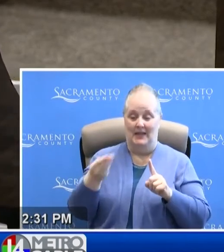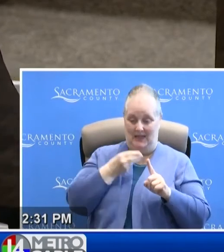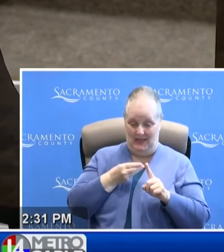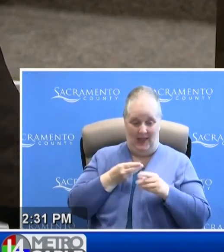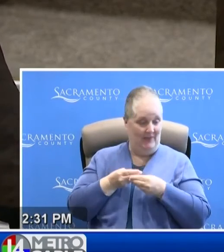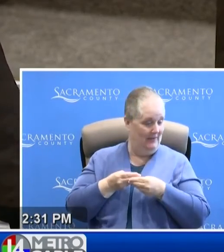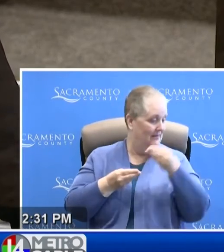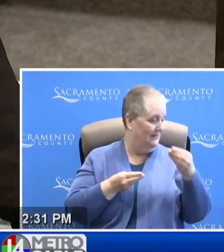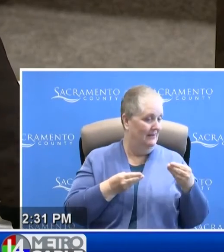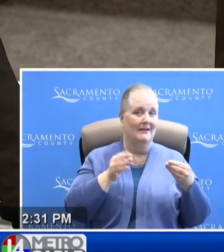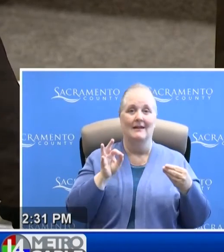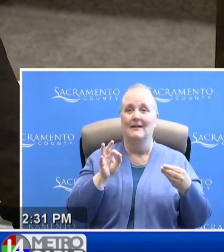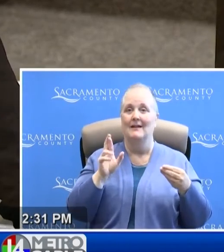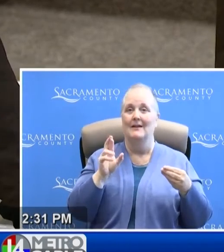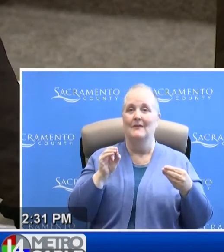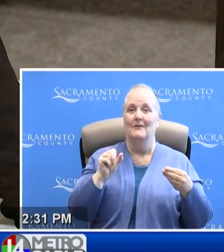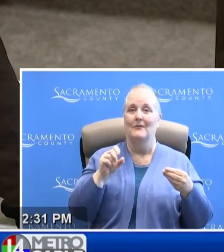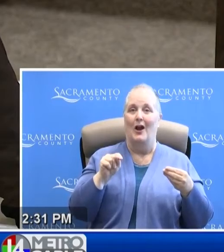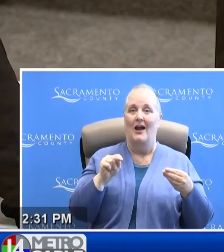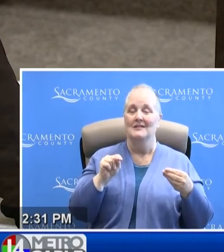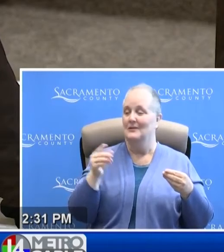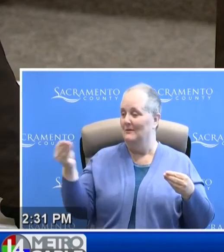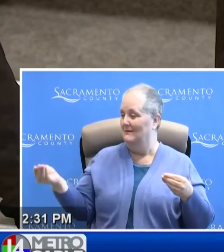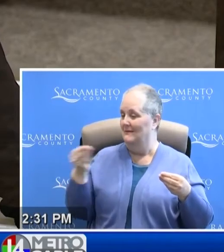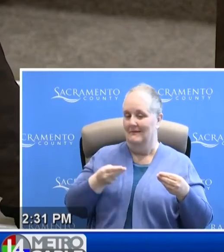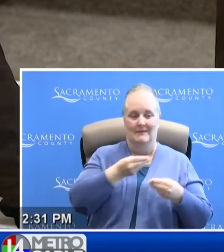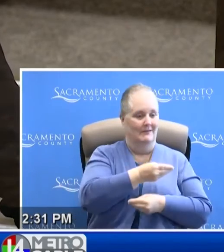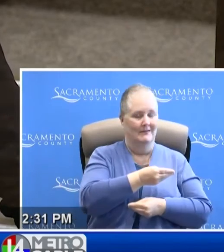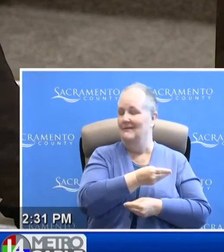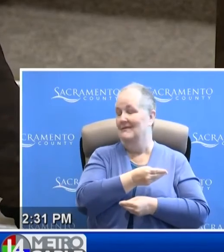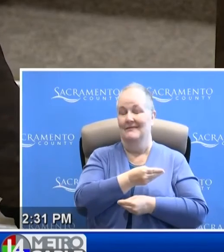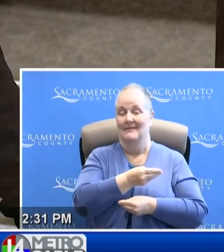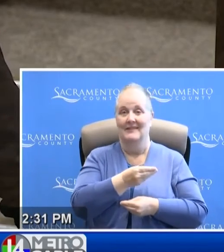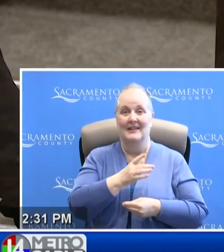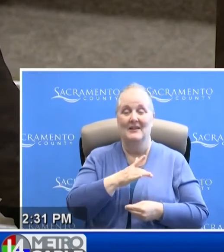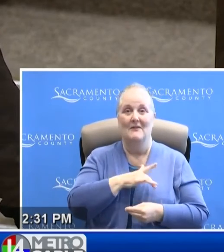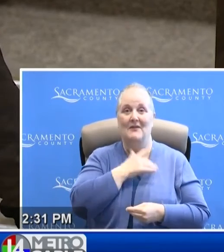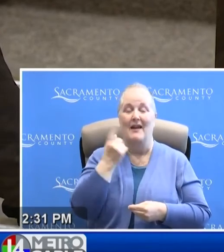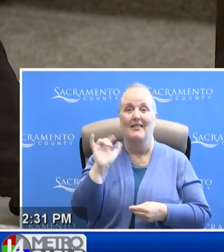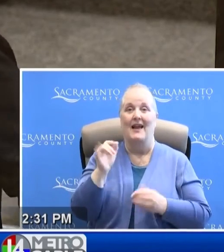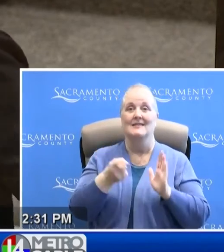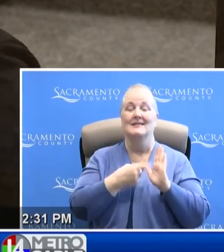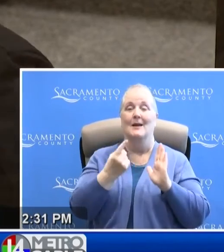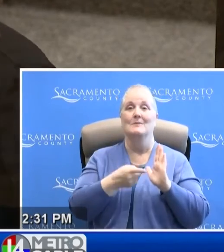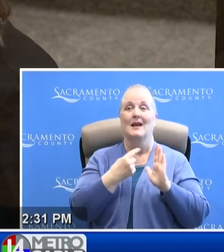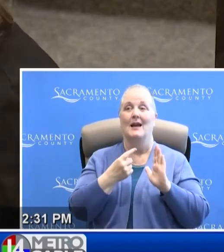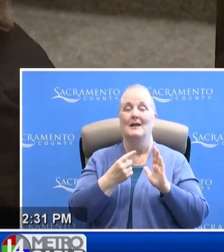And so that was it felt like at times felt like horse trading,